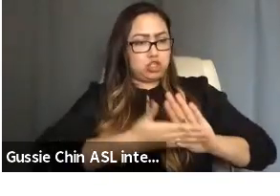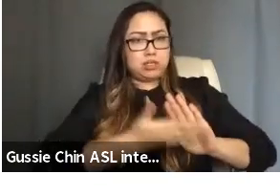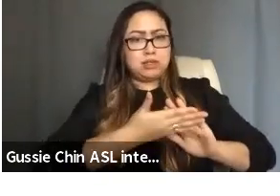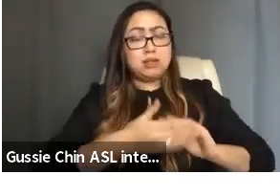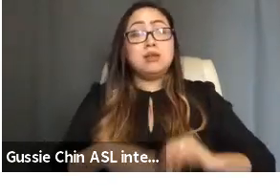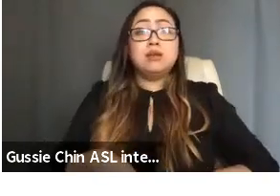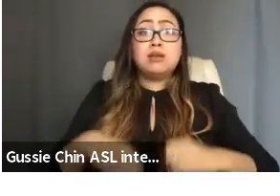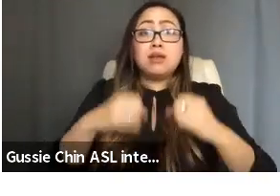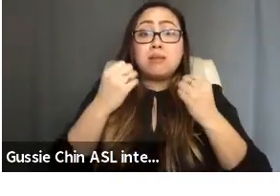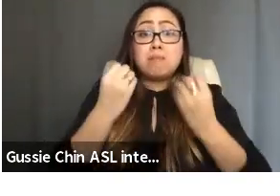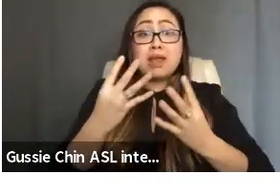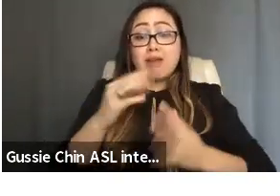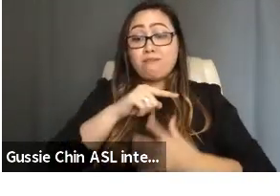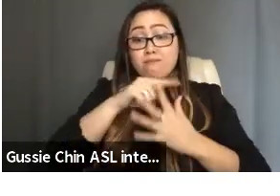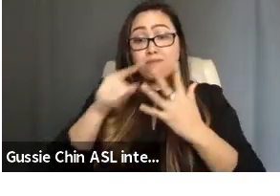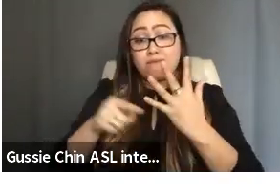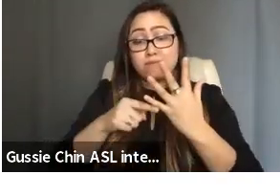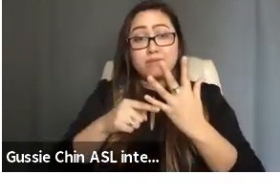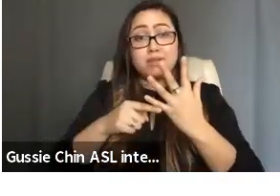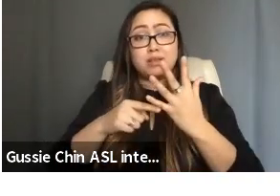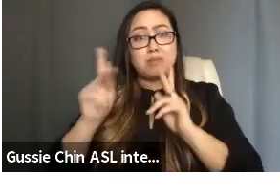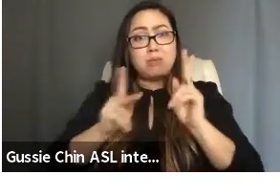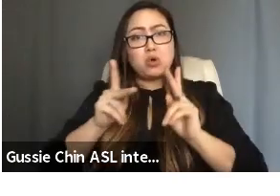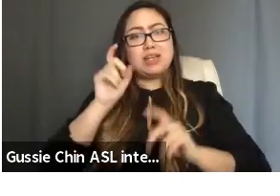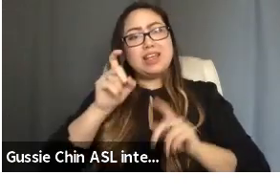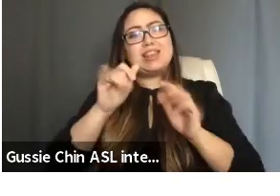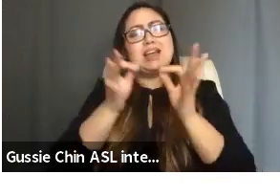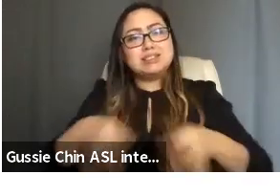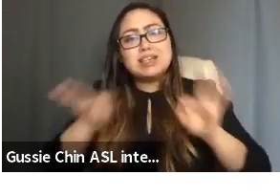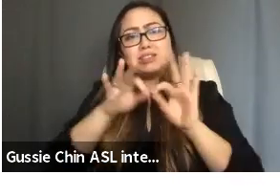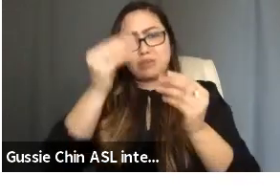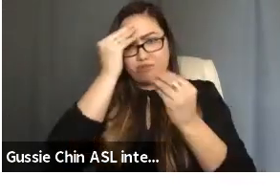all of the operations could use this essential information. And the effectiveness of this